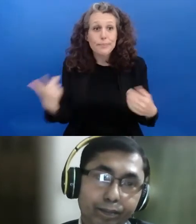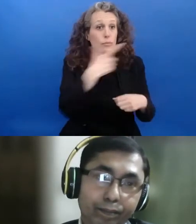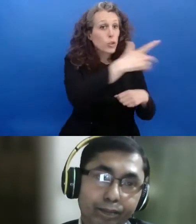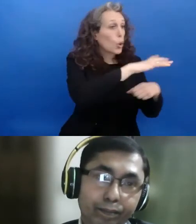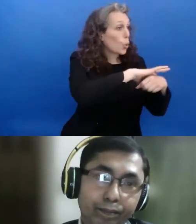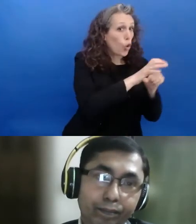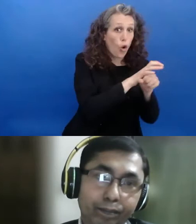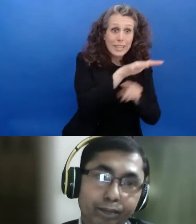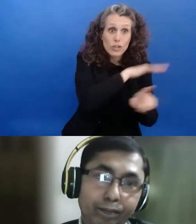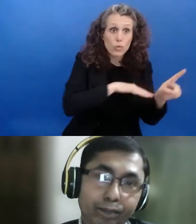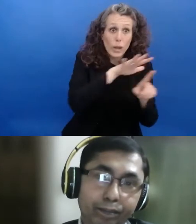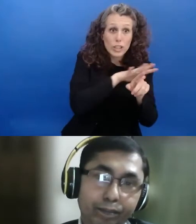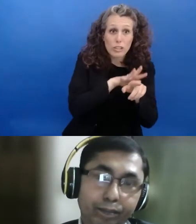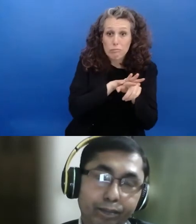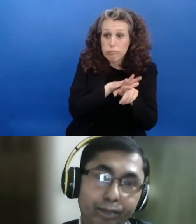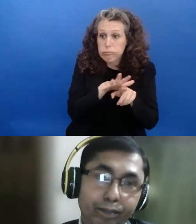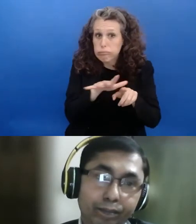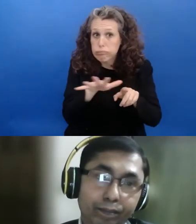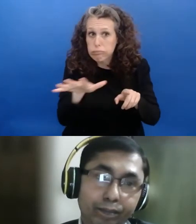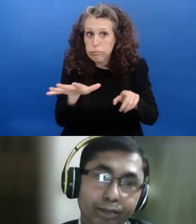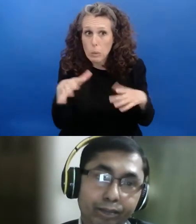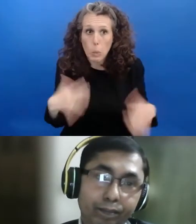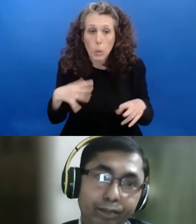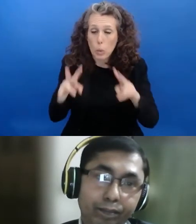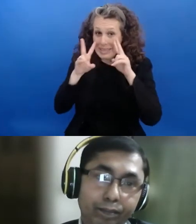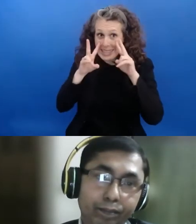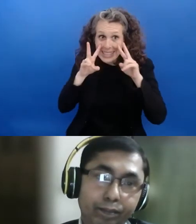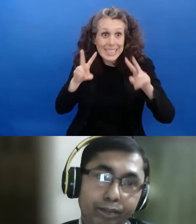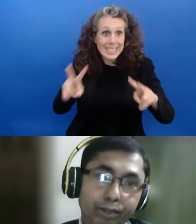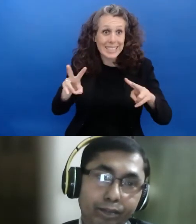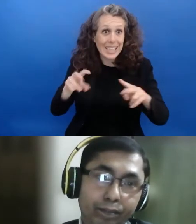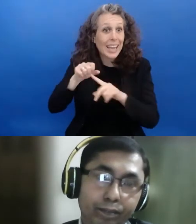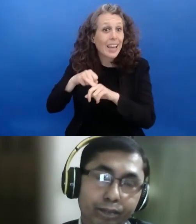pandemic we have noticed a major interruption in the process of the implementation of the